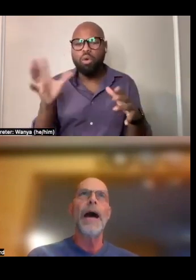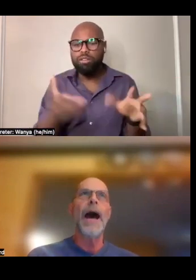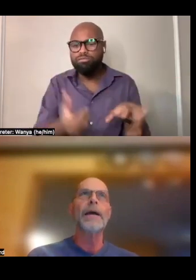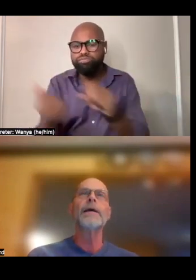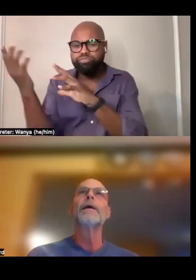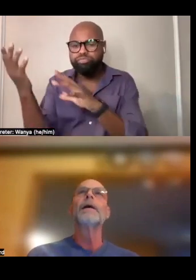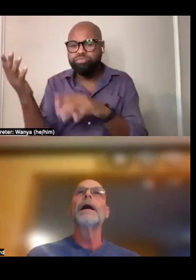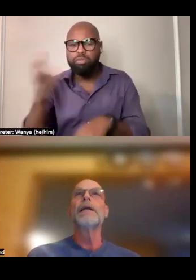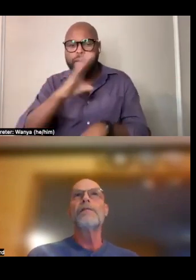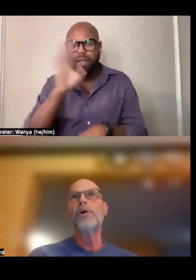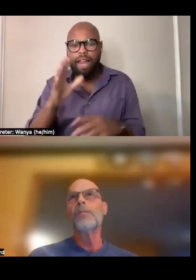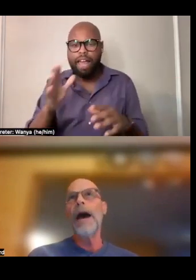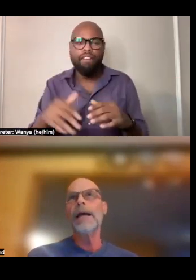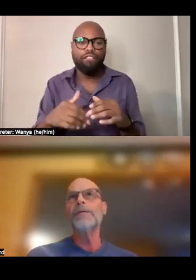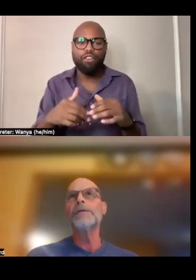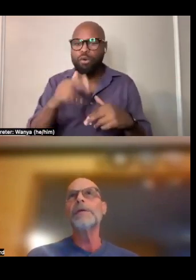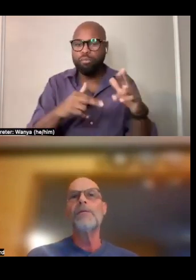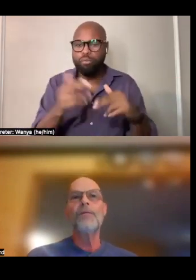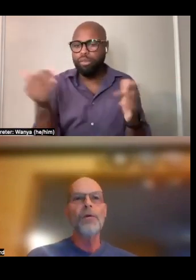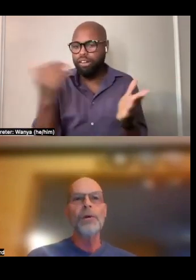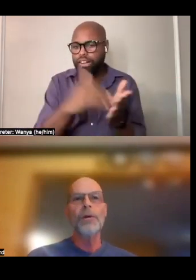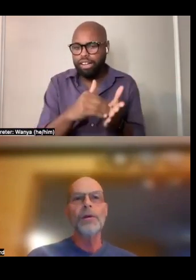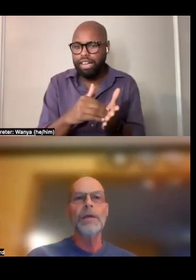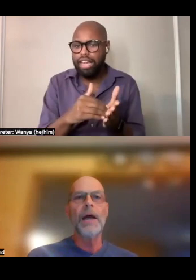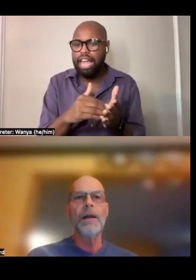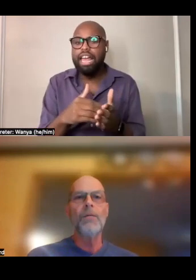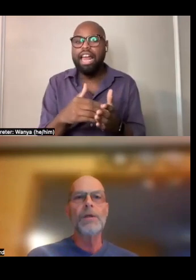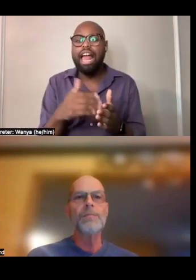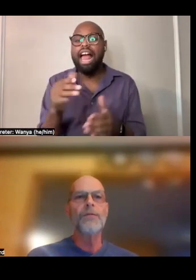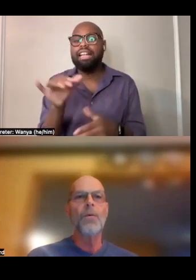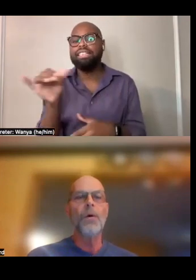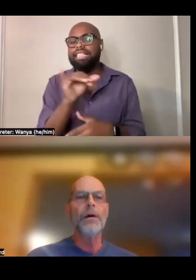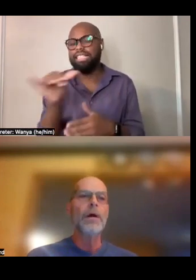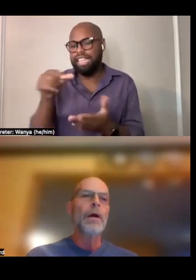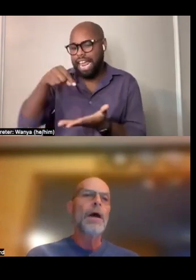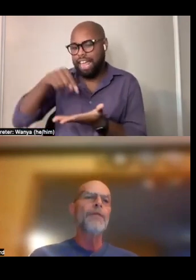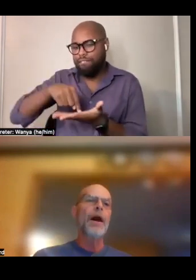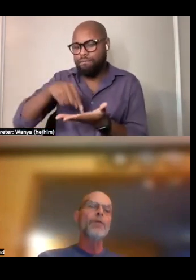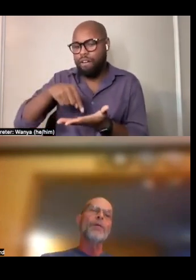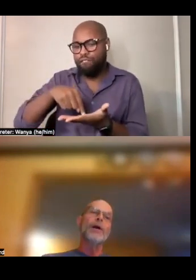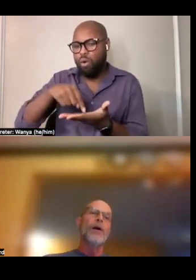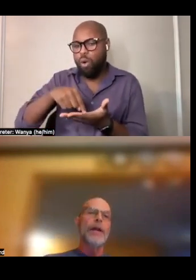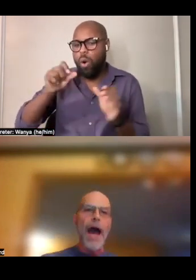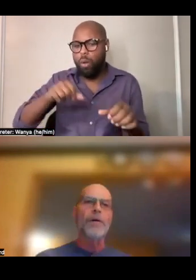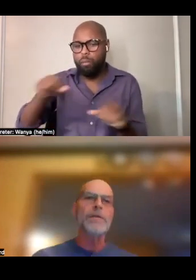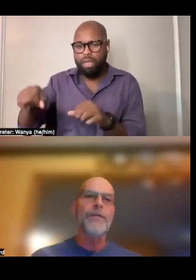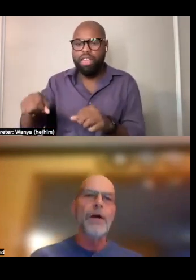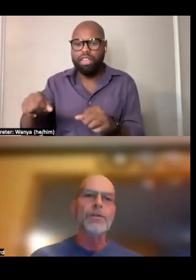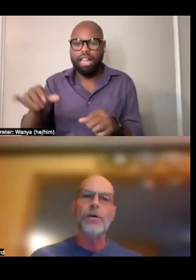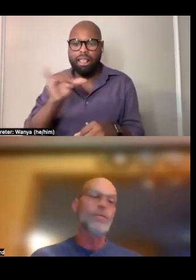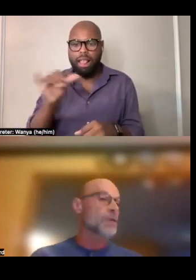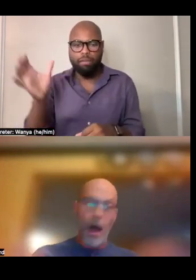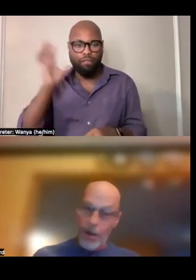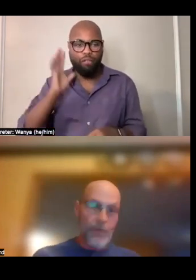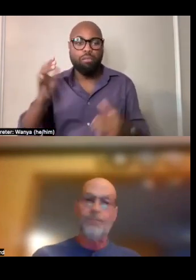back and never put back at the same affordability that it was before. And finally, where we are now is the vouchers, which we've,